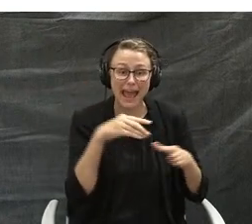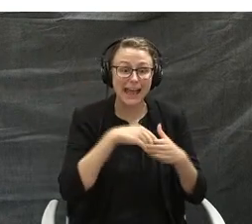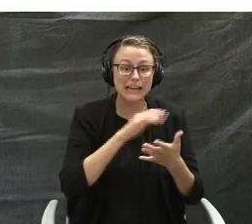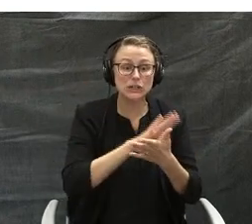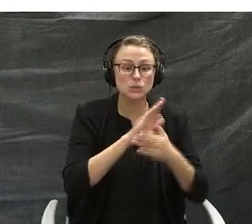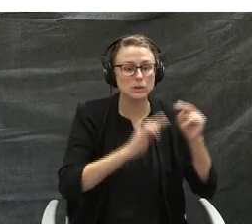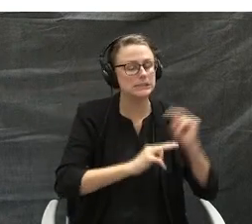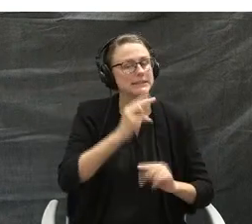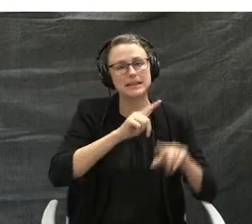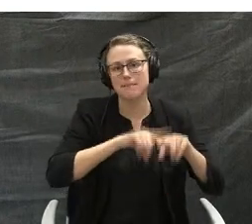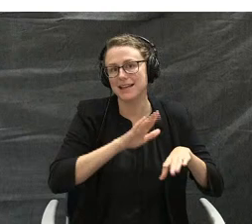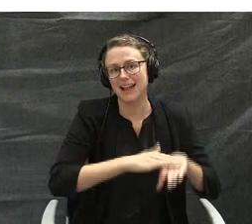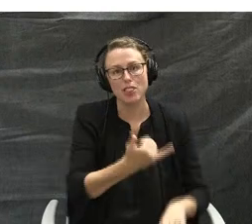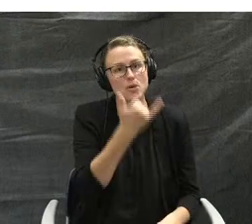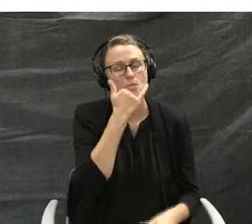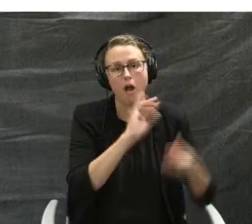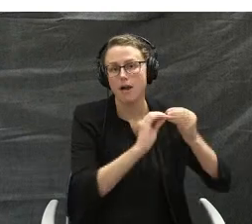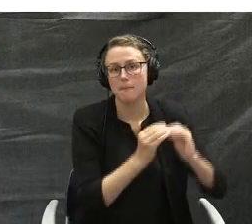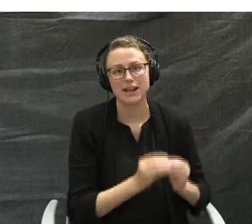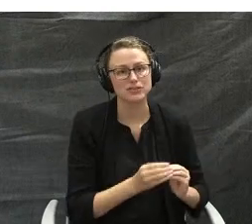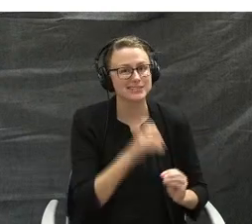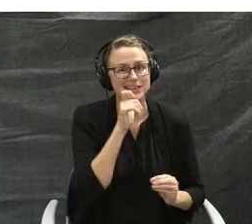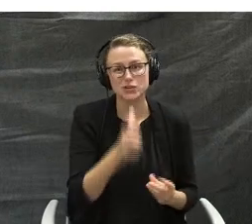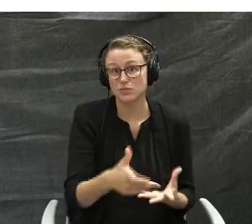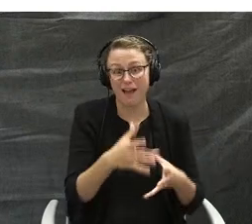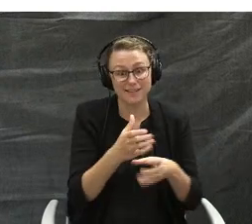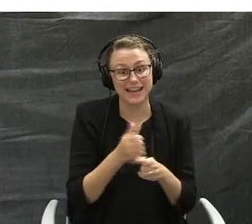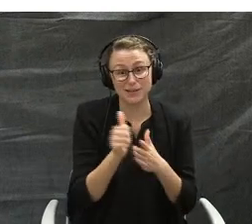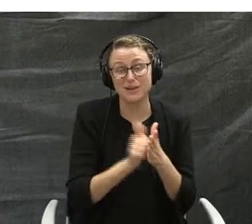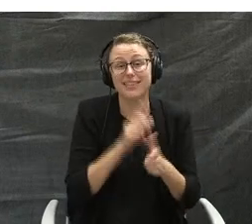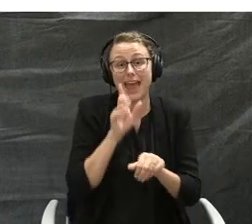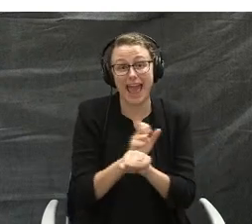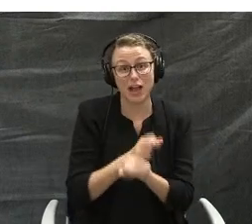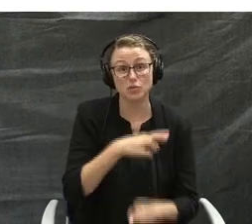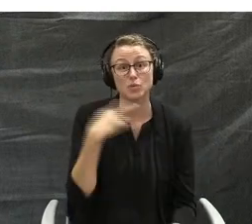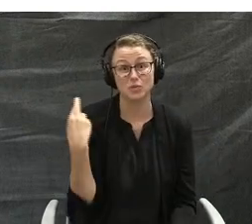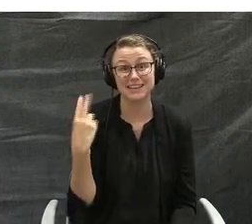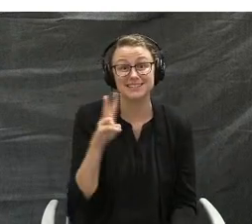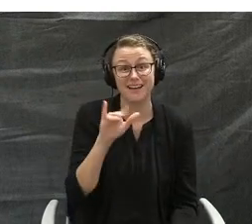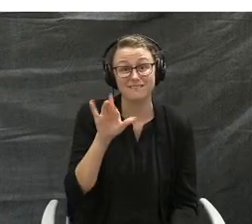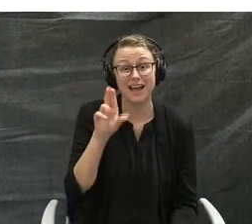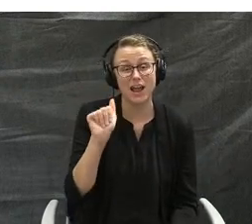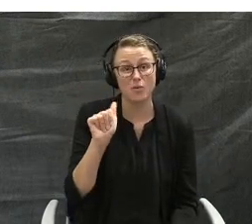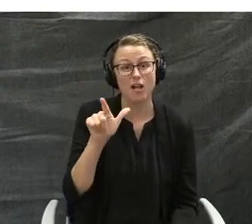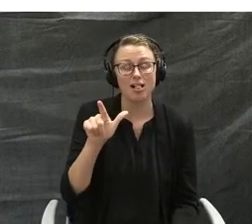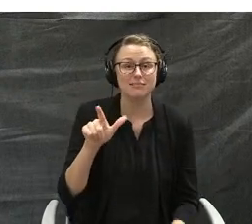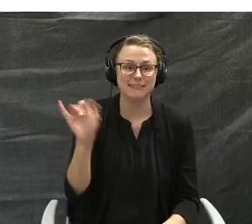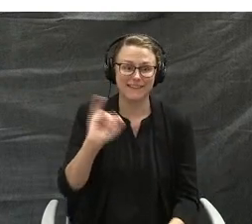based on the wrong metrics and do not take into account the actual risks of viral infection and spread. Students and